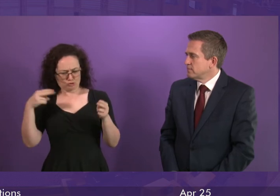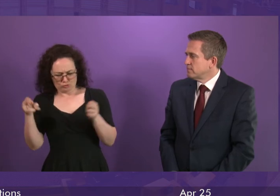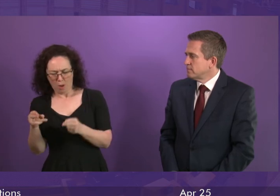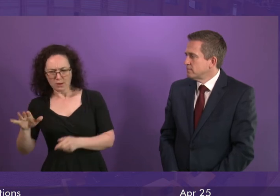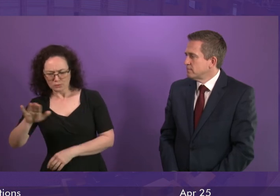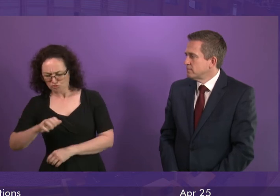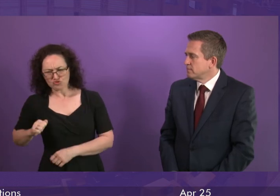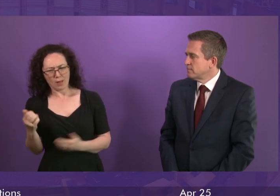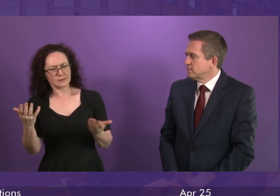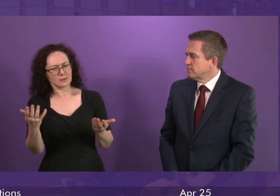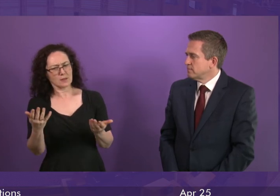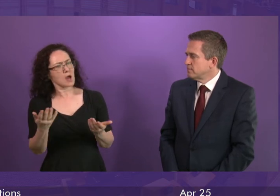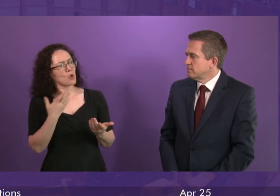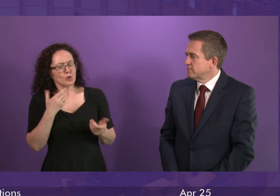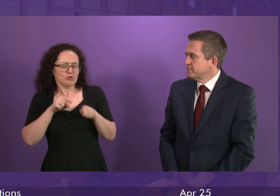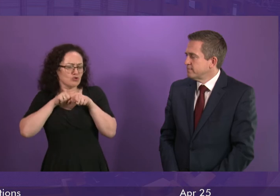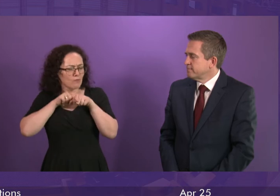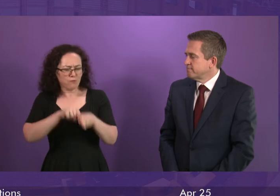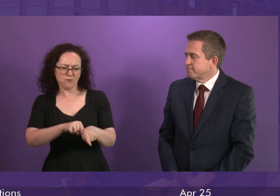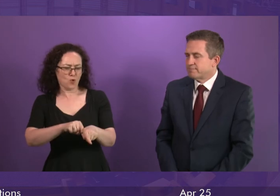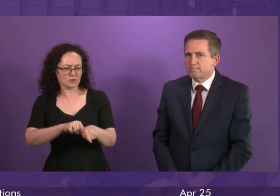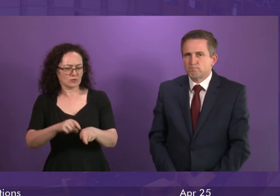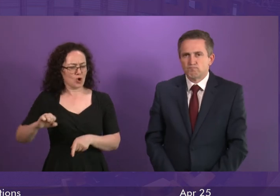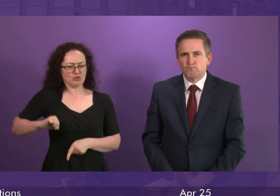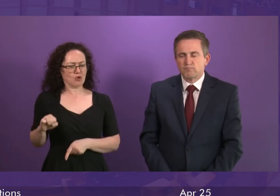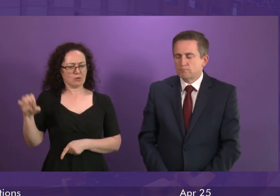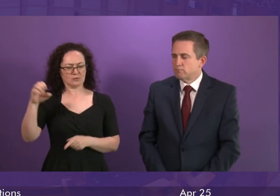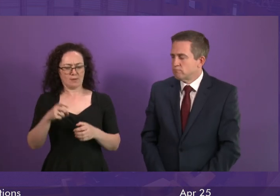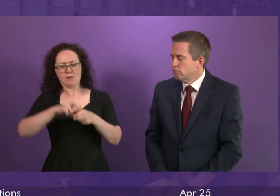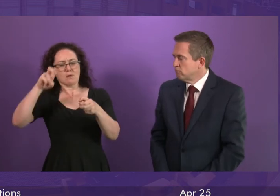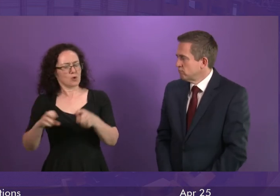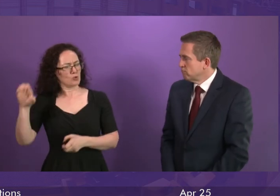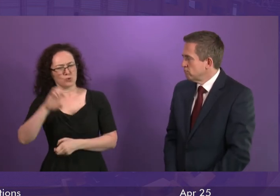will and nobody should force Scotland out of the EU against our will. The sooner Scotland